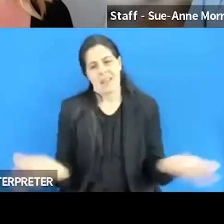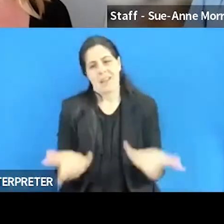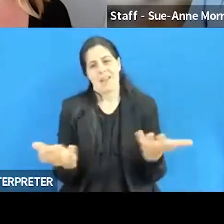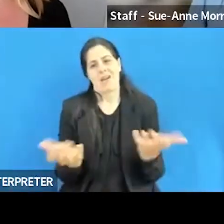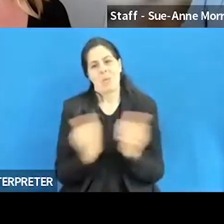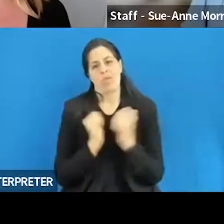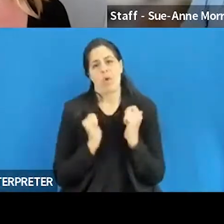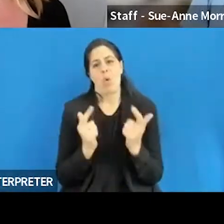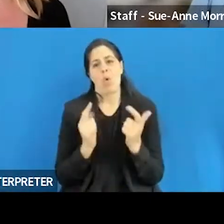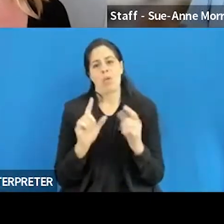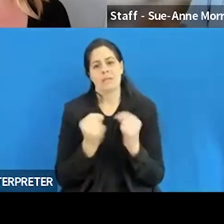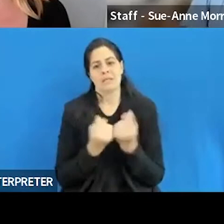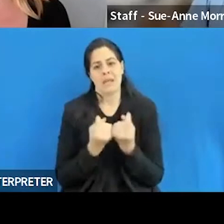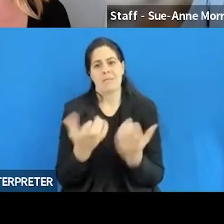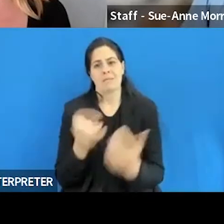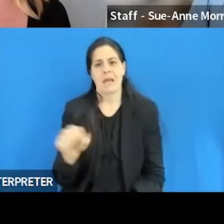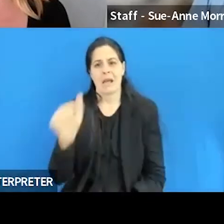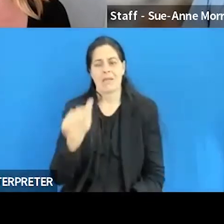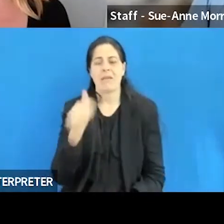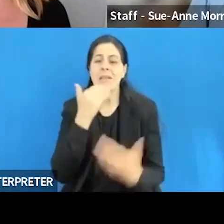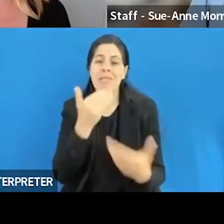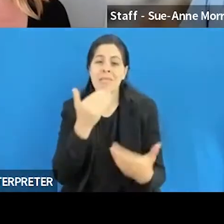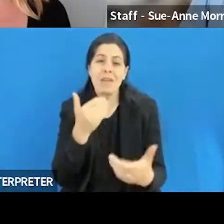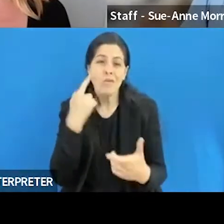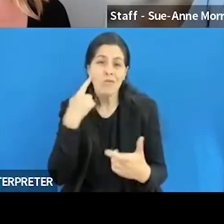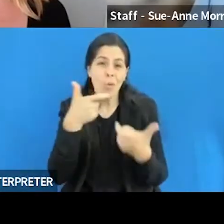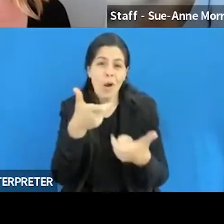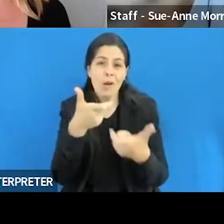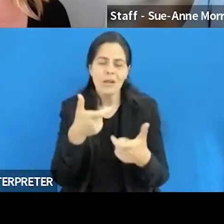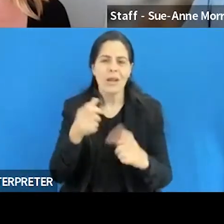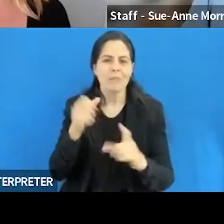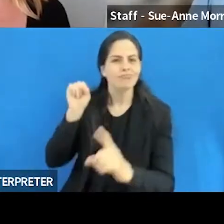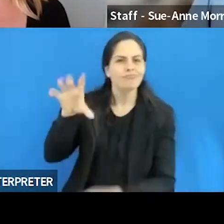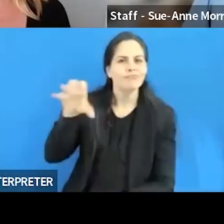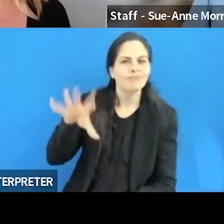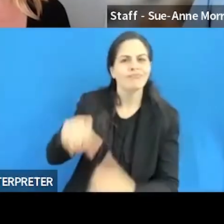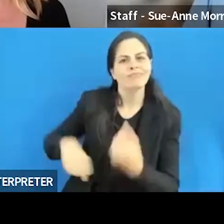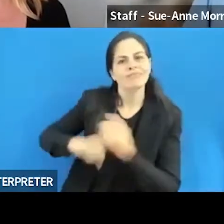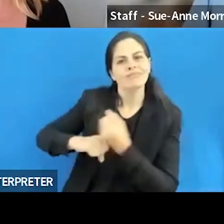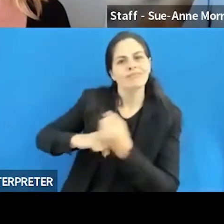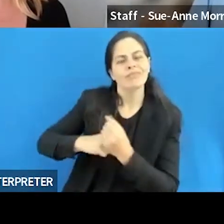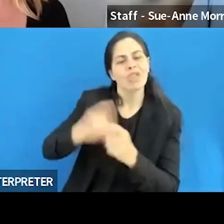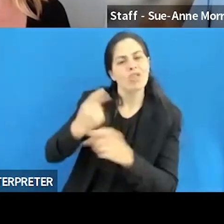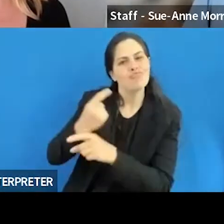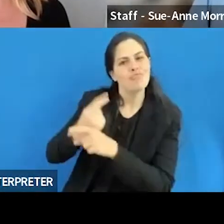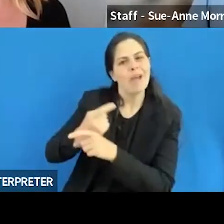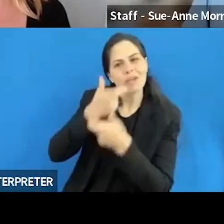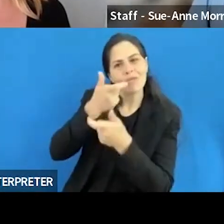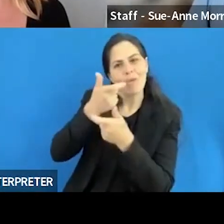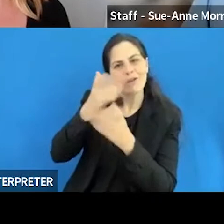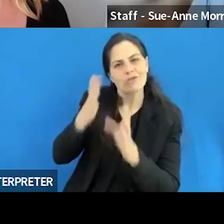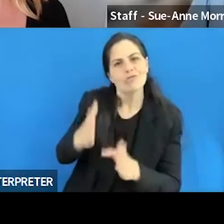And, of course, a shout out to our regular viewers who've been tuning in each and every week for our educational live streams.